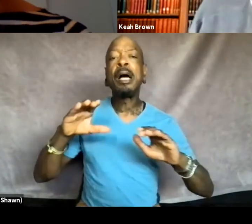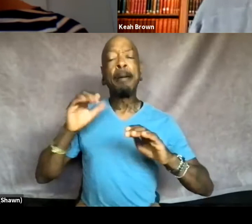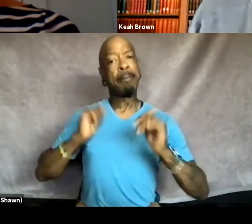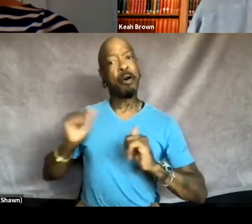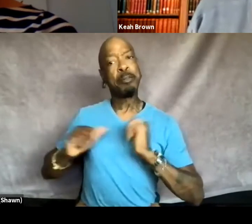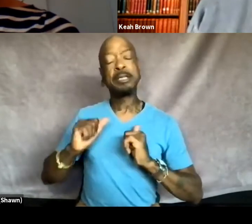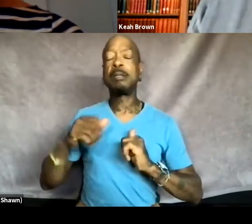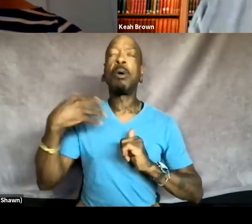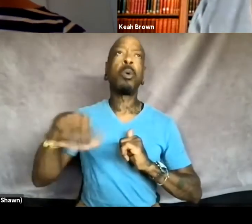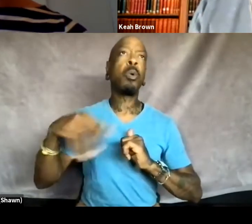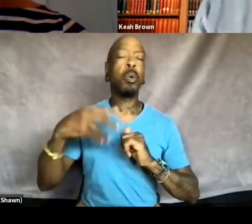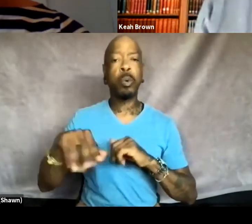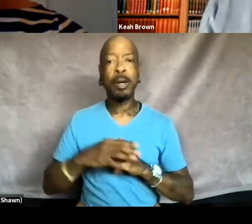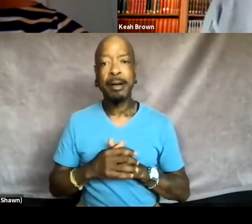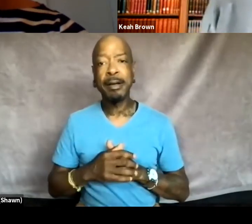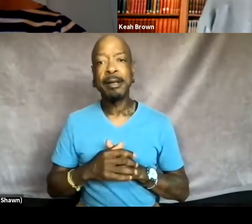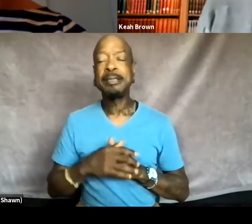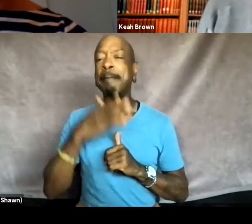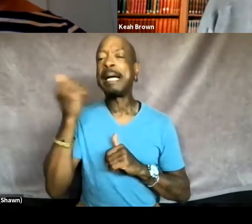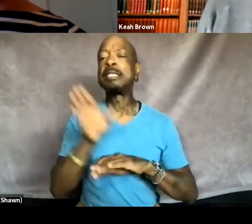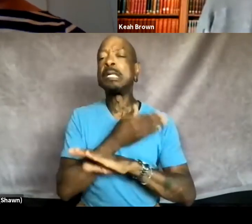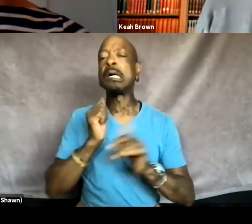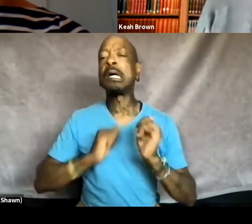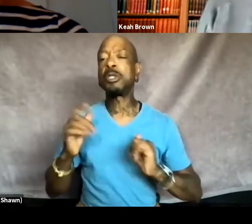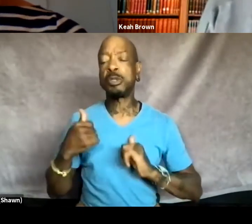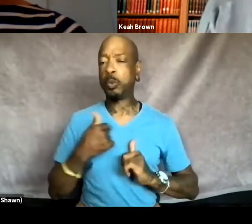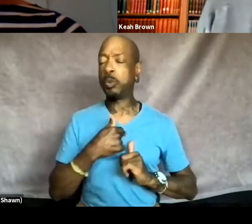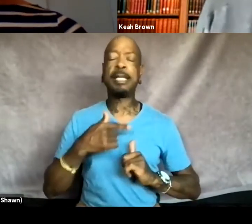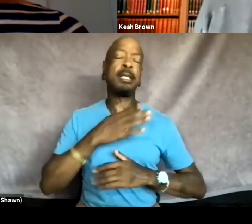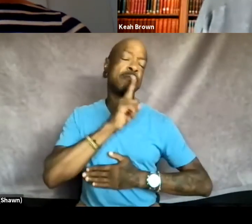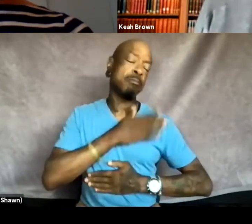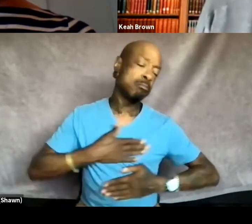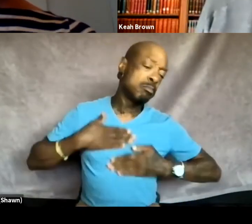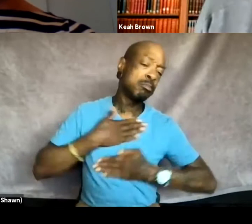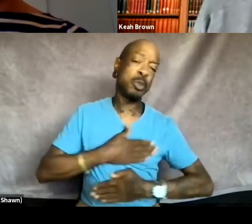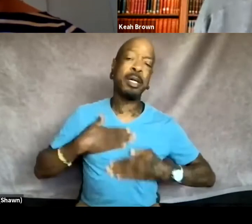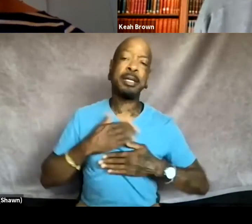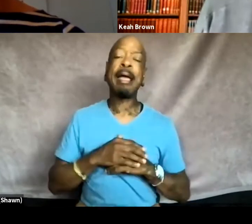none like one of the best concert, we had a blast and anyway middle school meat was